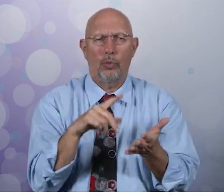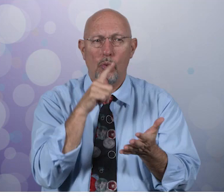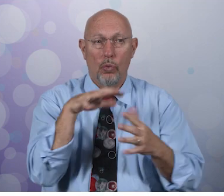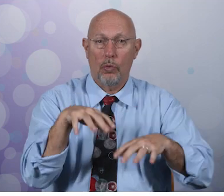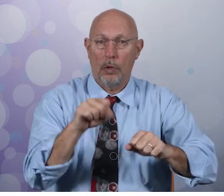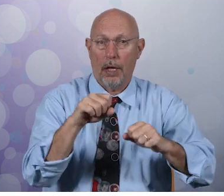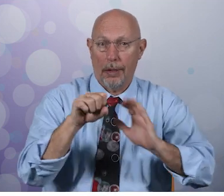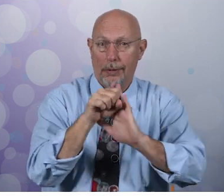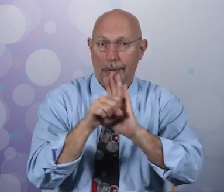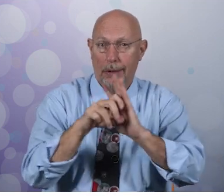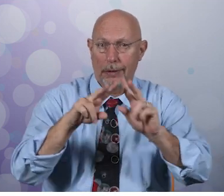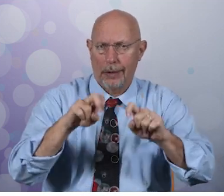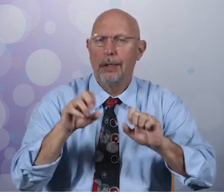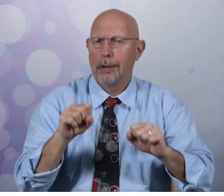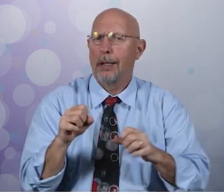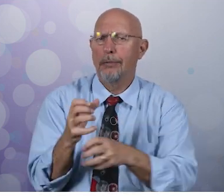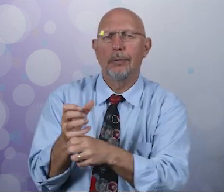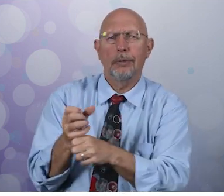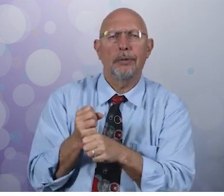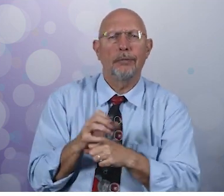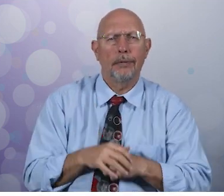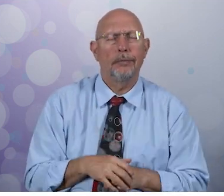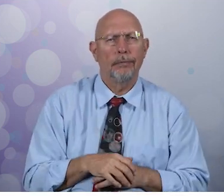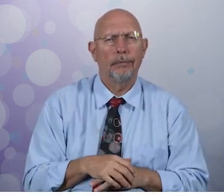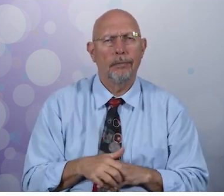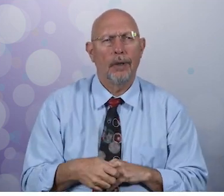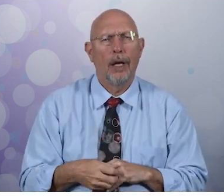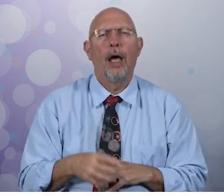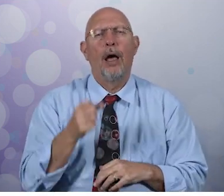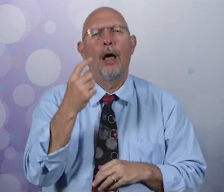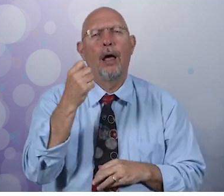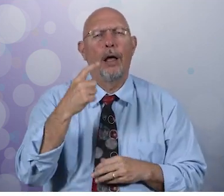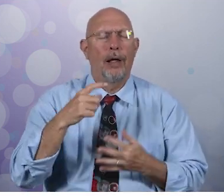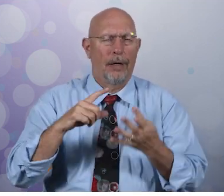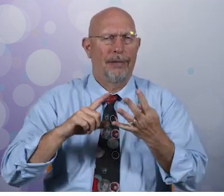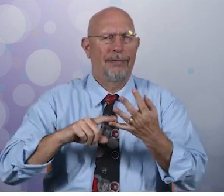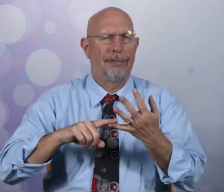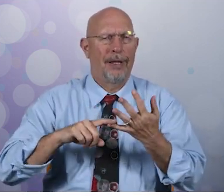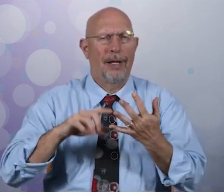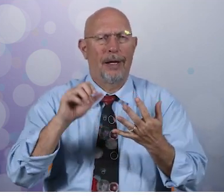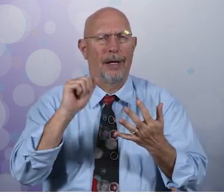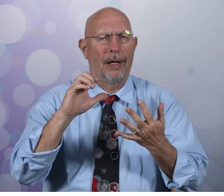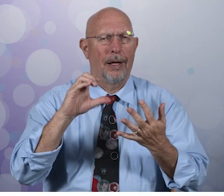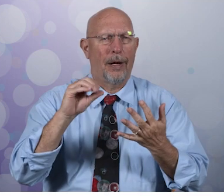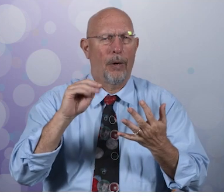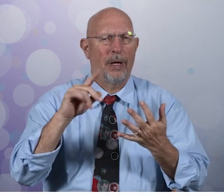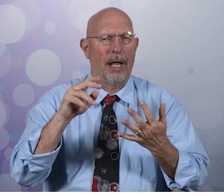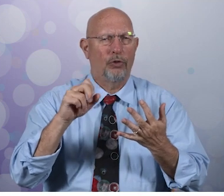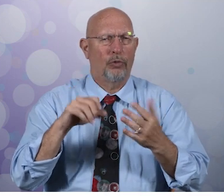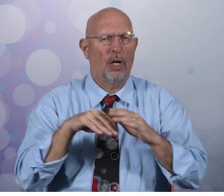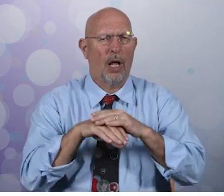would be eligible to receive minus the last layer, which is accommodations, and that would be only available